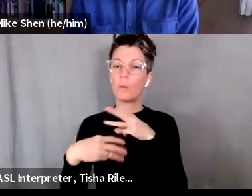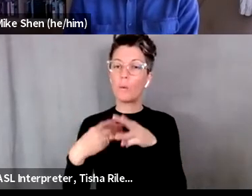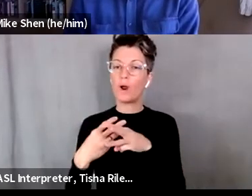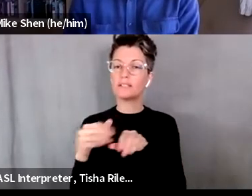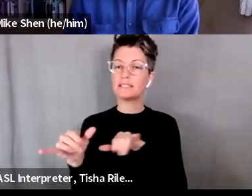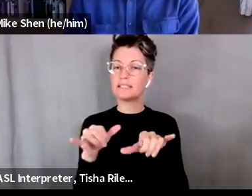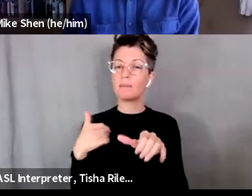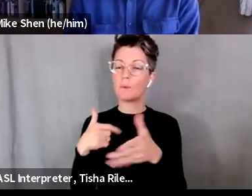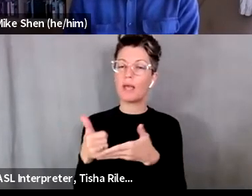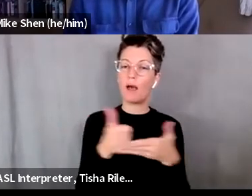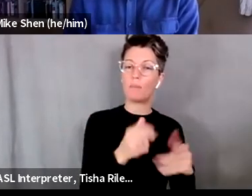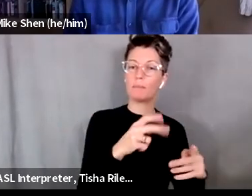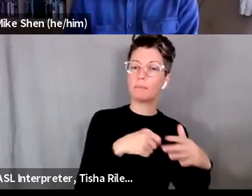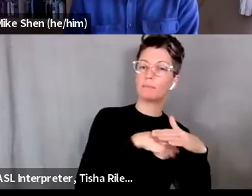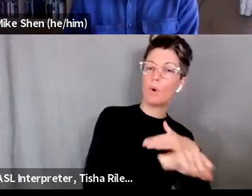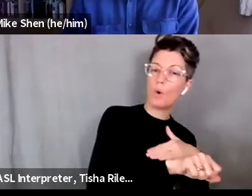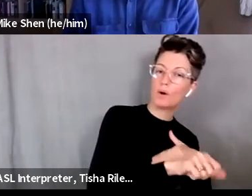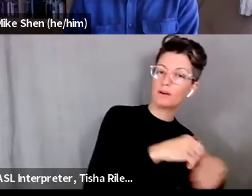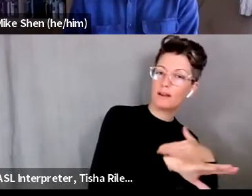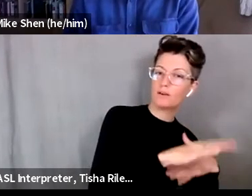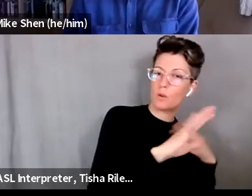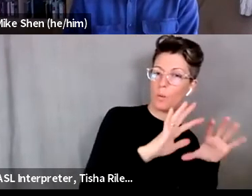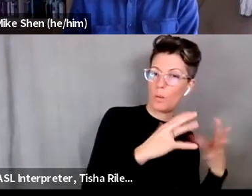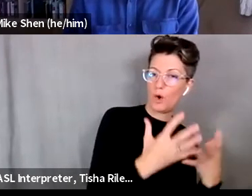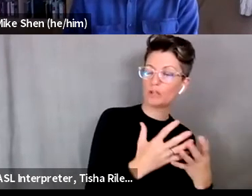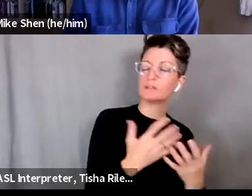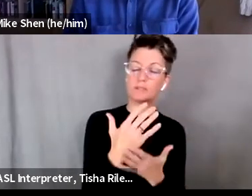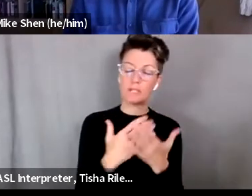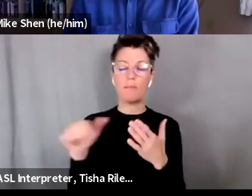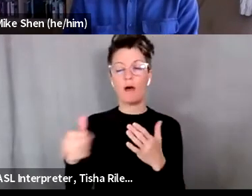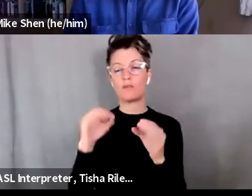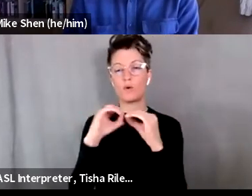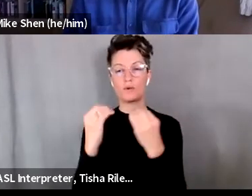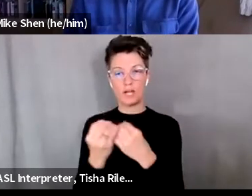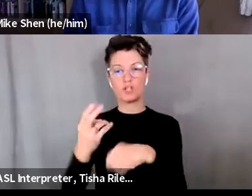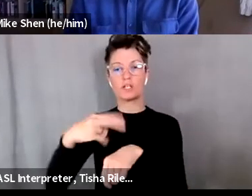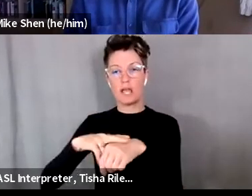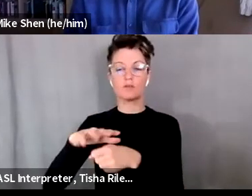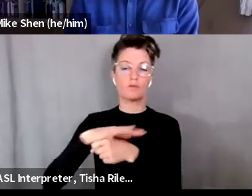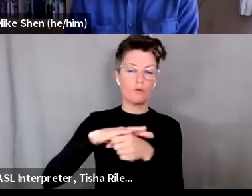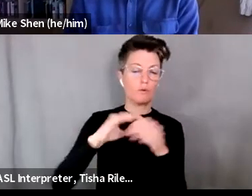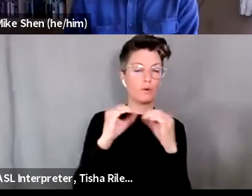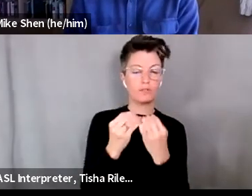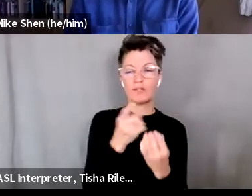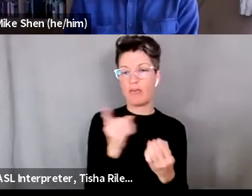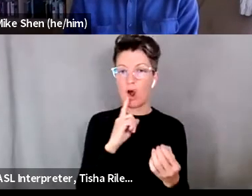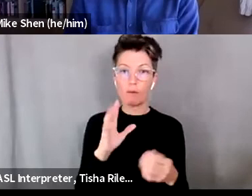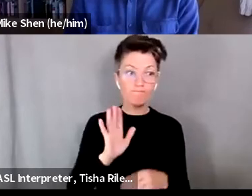And we have several different organizations that are stepping up to the plate, national and local, and we're really excited about doing that work.